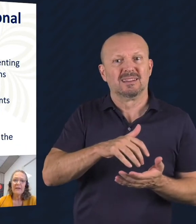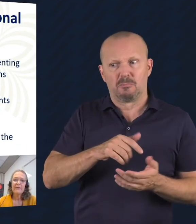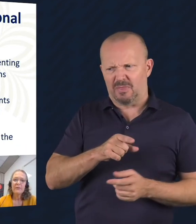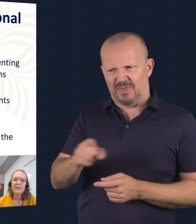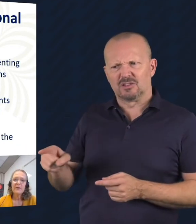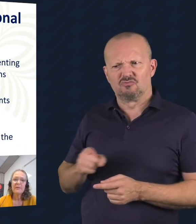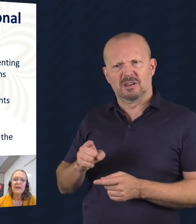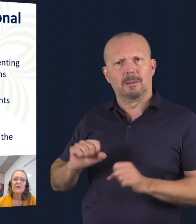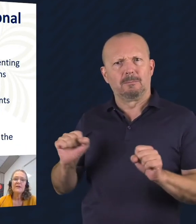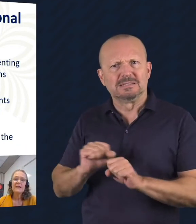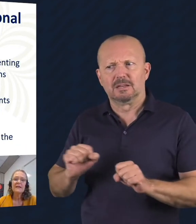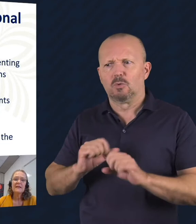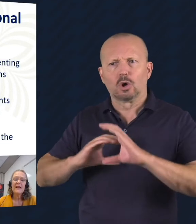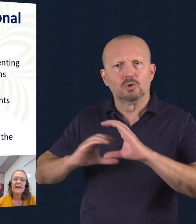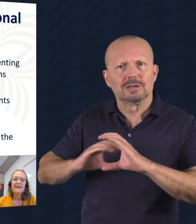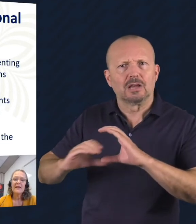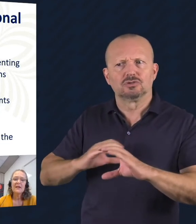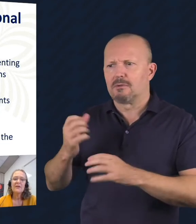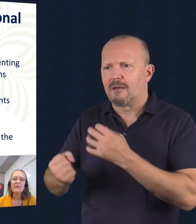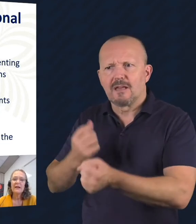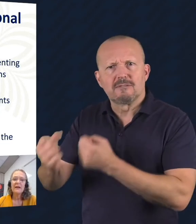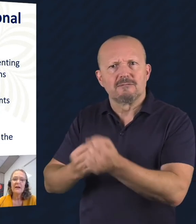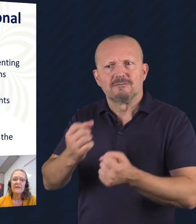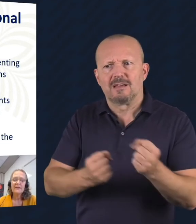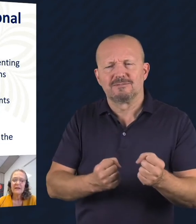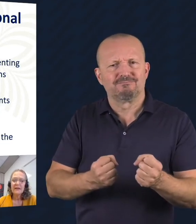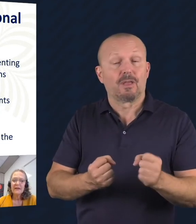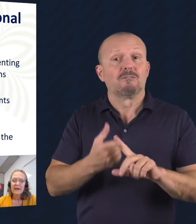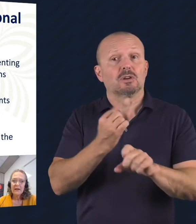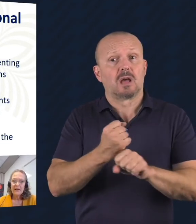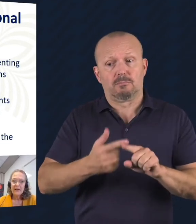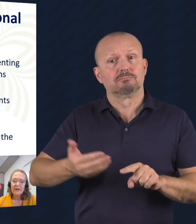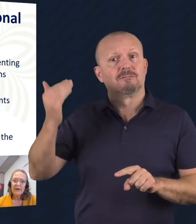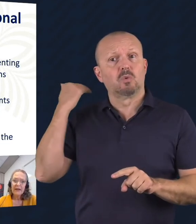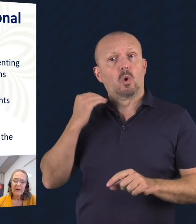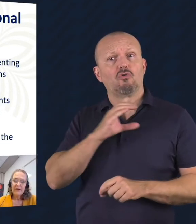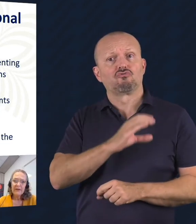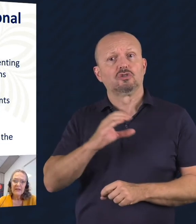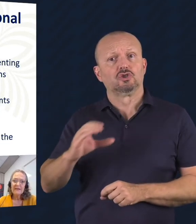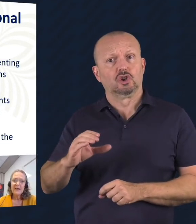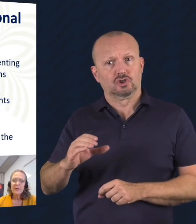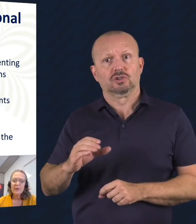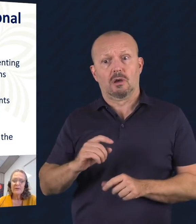platforms where many New Zealanders act out a lot of their lives. And a really relevant example was when